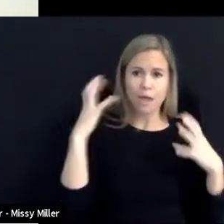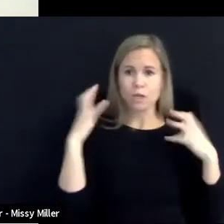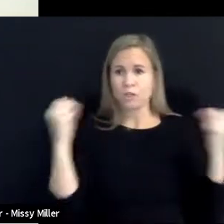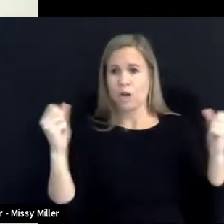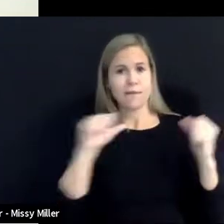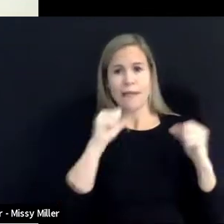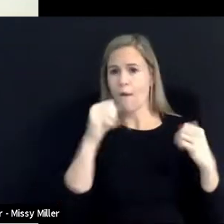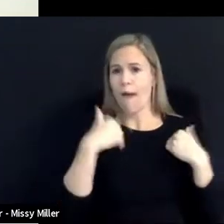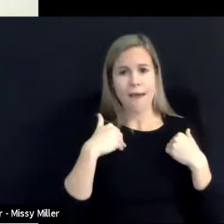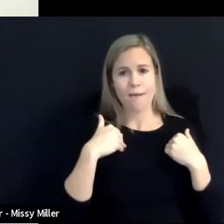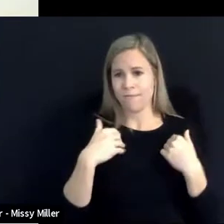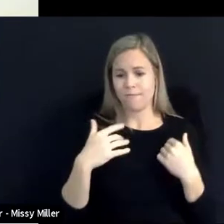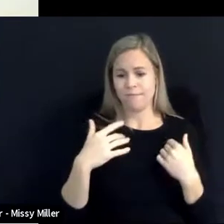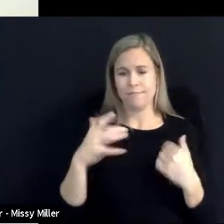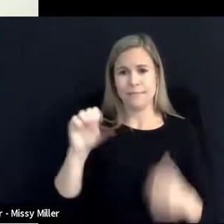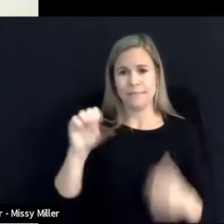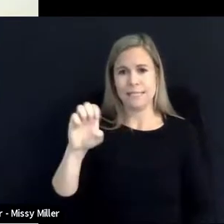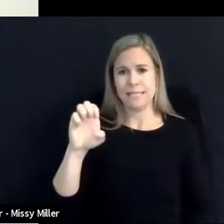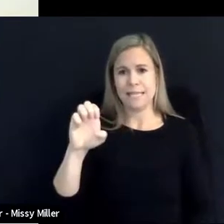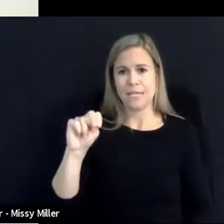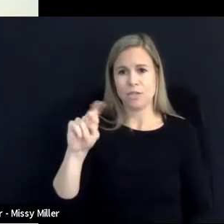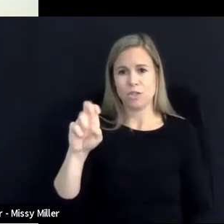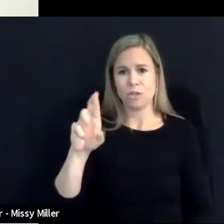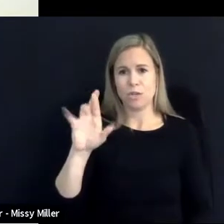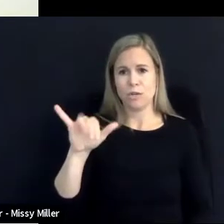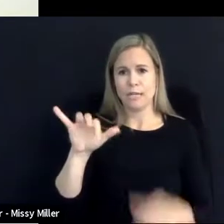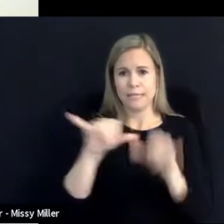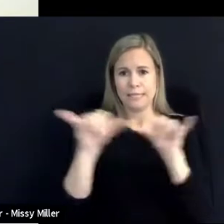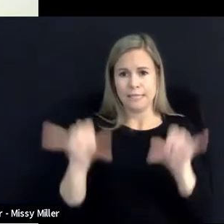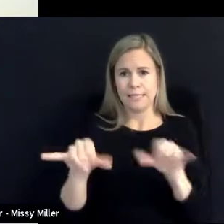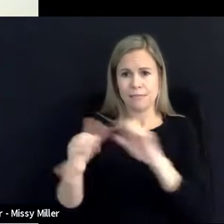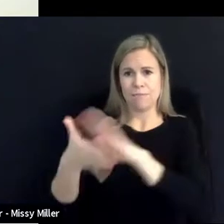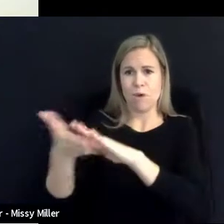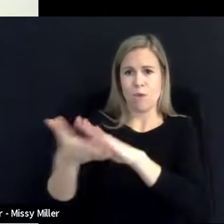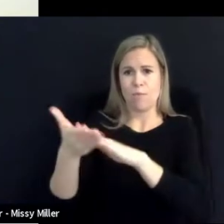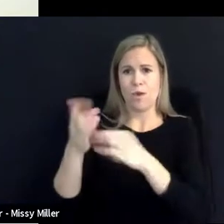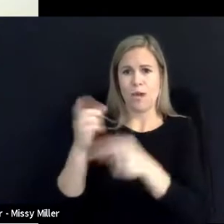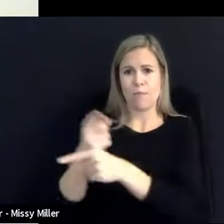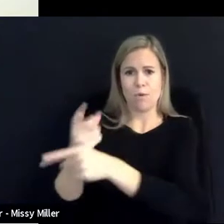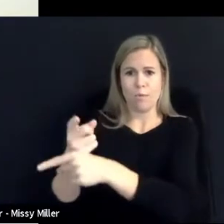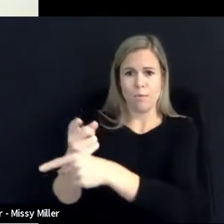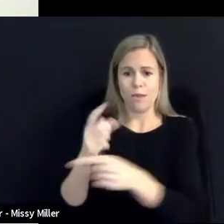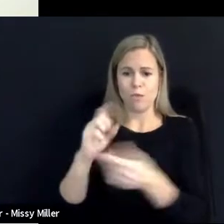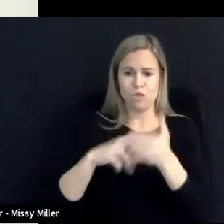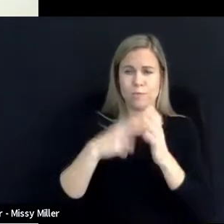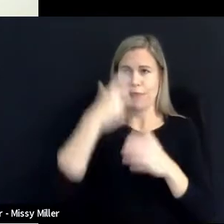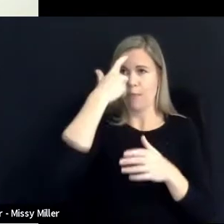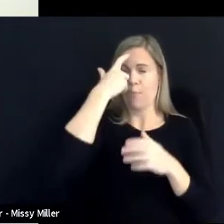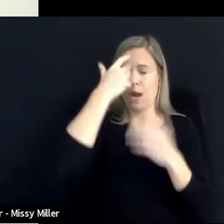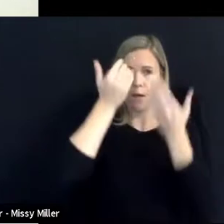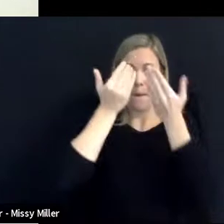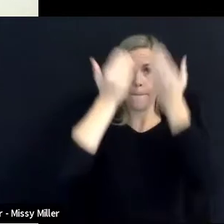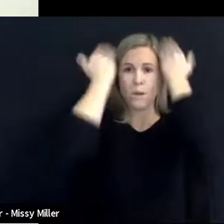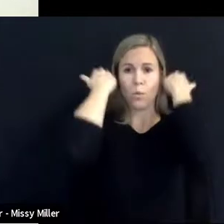And so, the whole problem for the brain is exacerbated. It's very much associated with anxiety